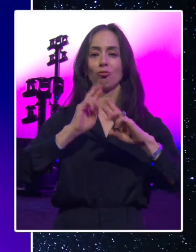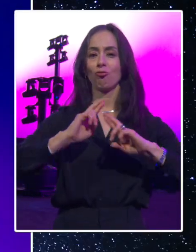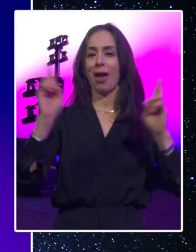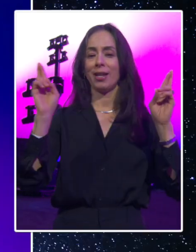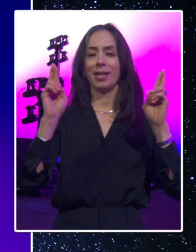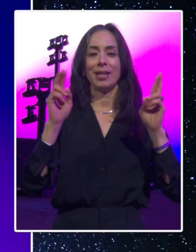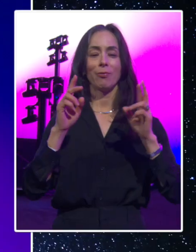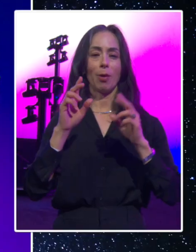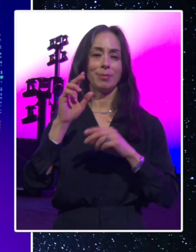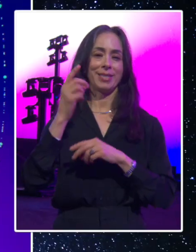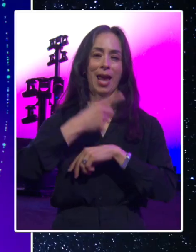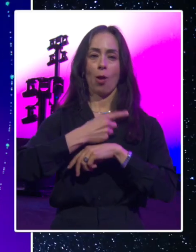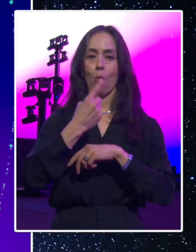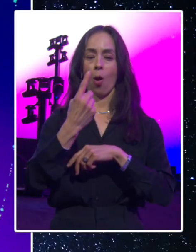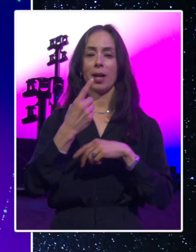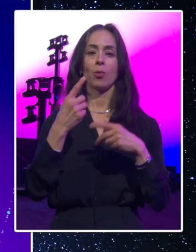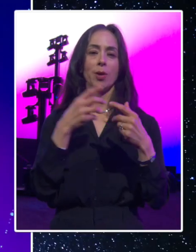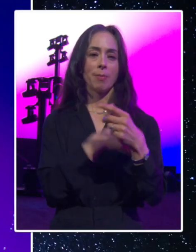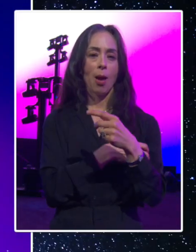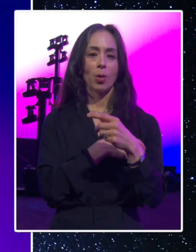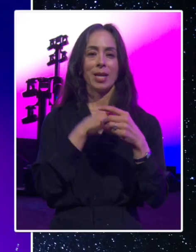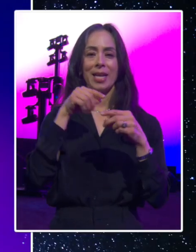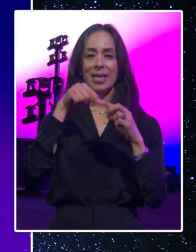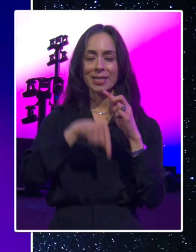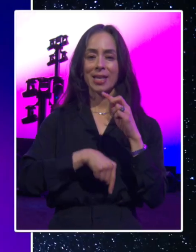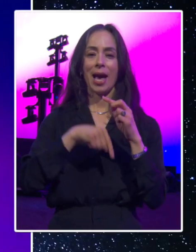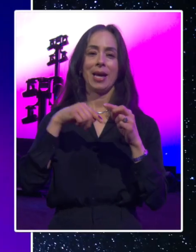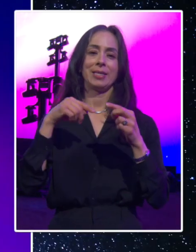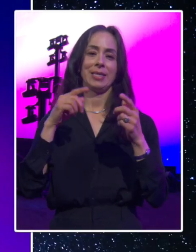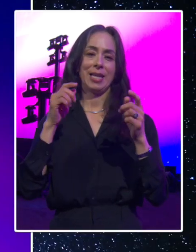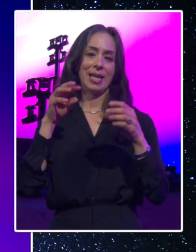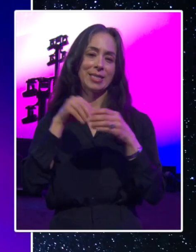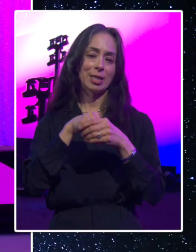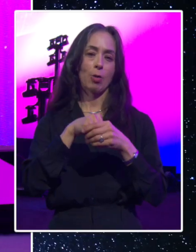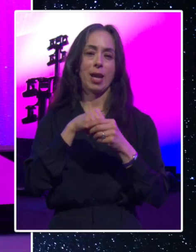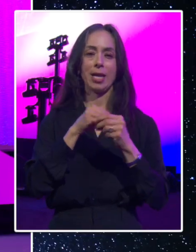from day one with AI power insights, integrated tooling,